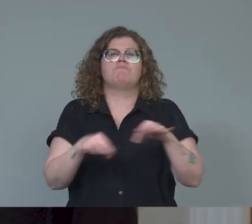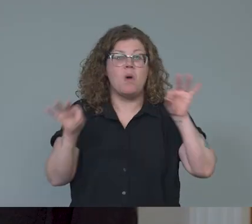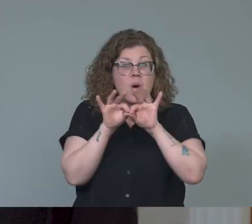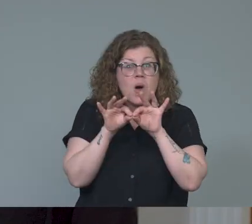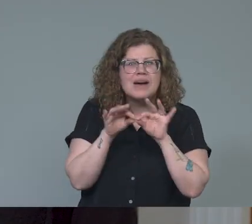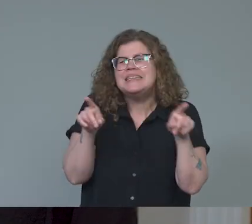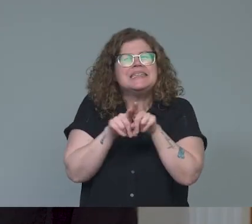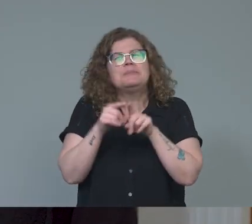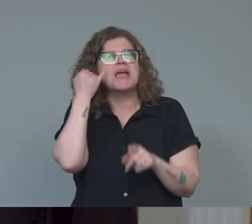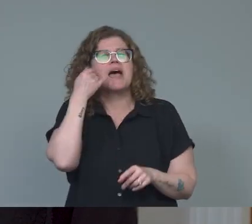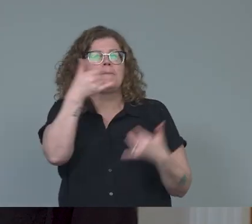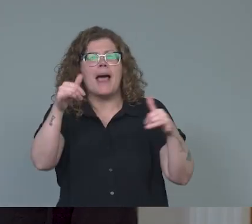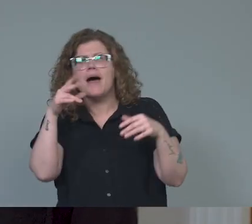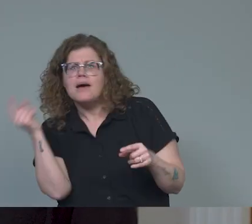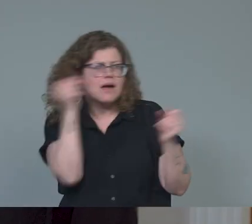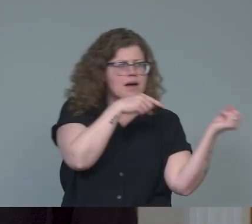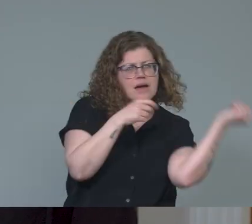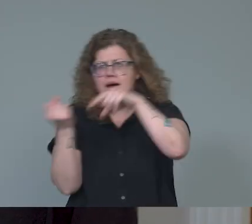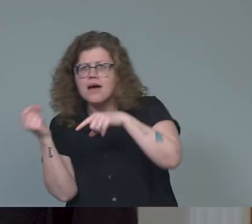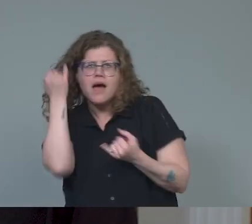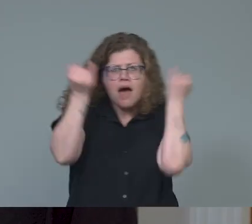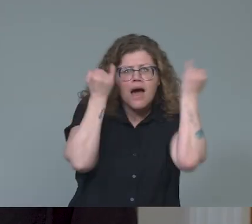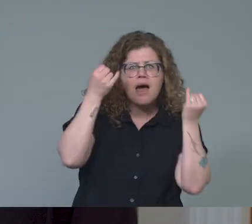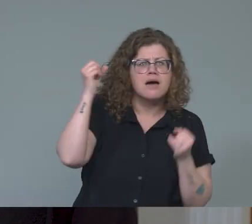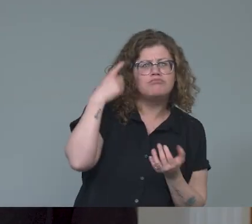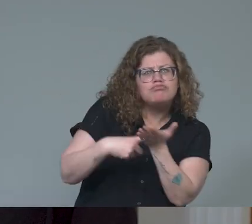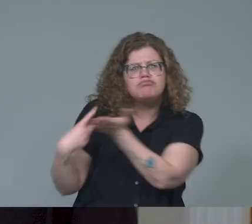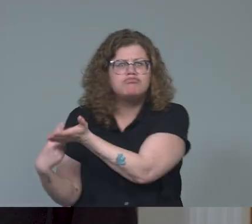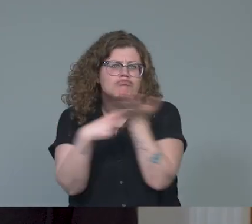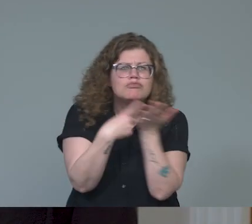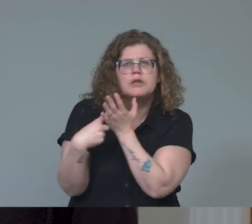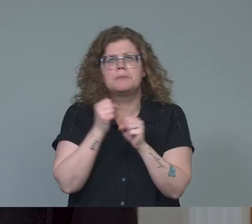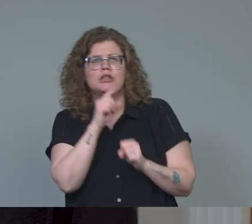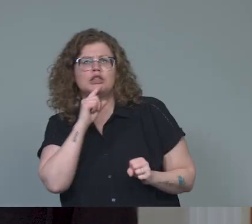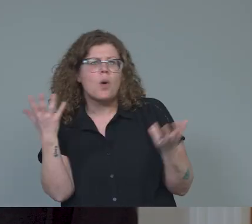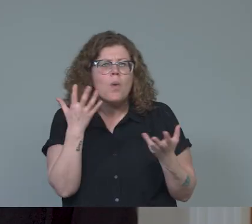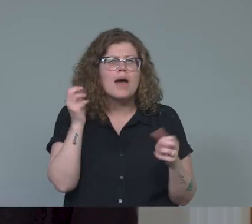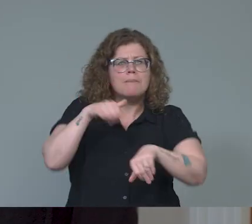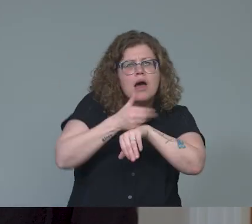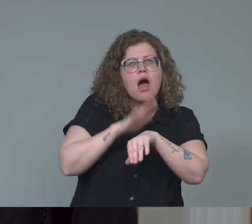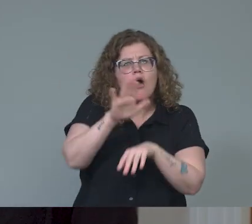and that's just everyday all the time. So when we started kind of getting better at it,